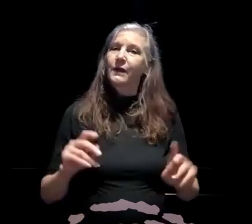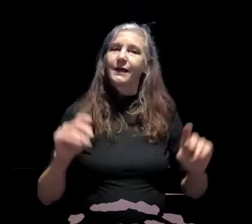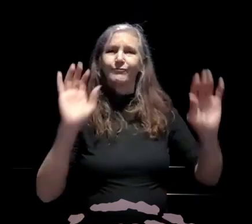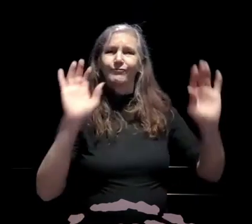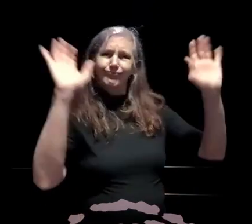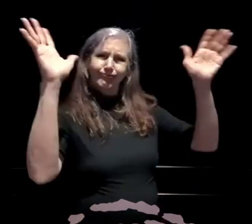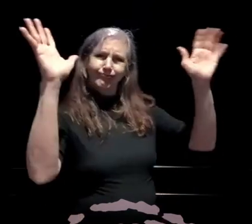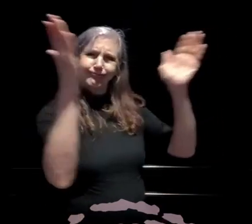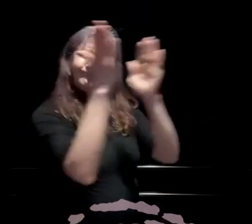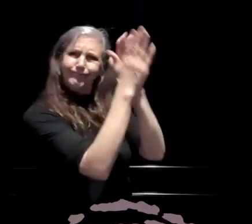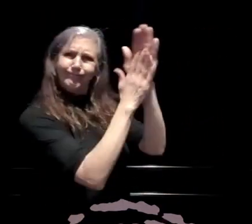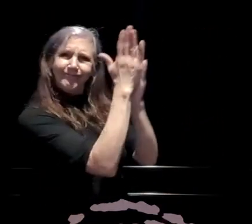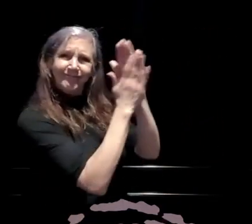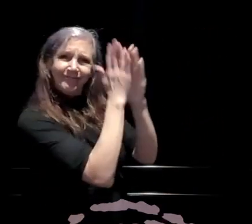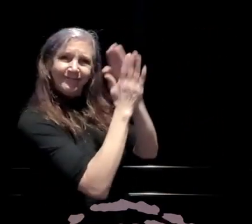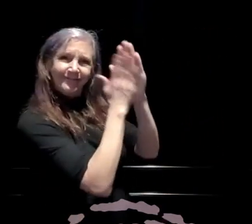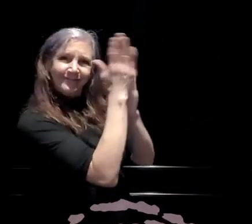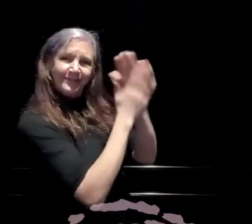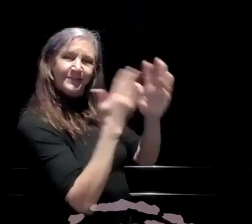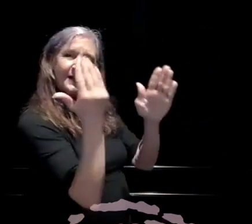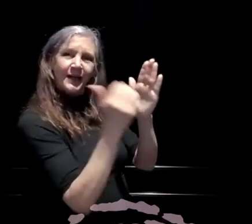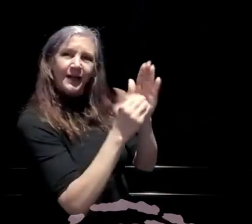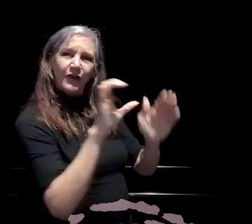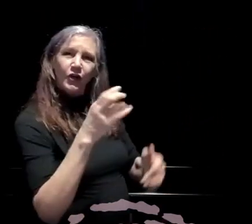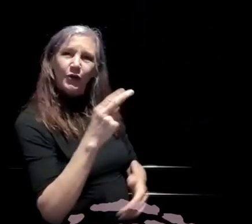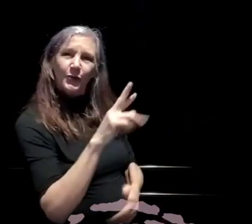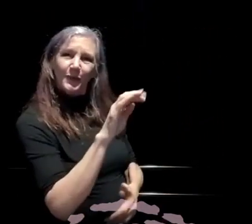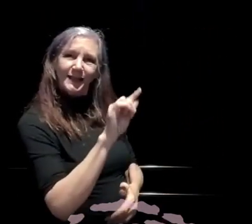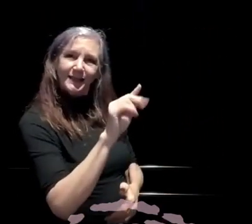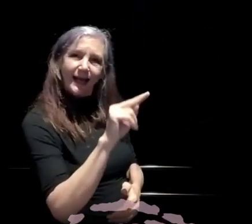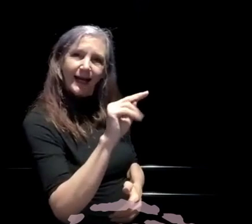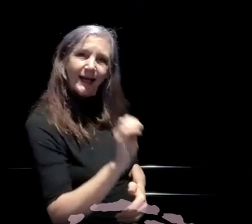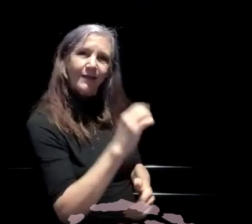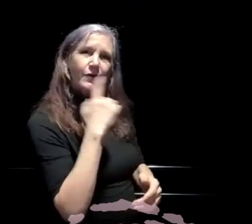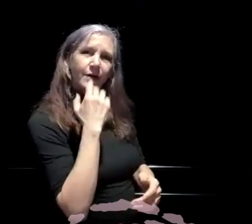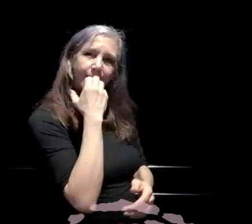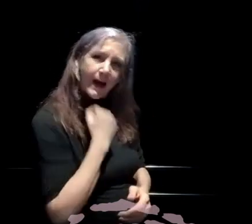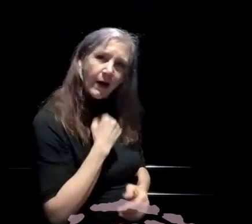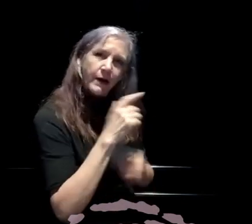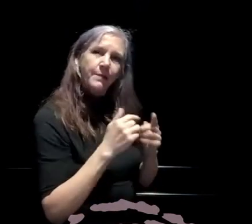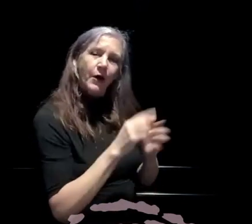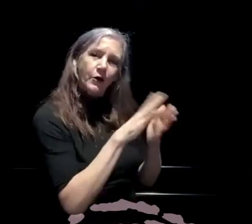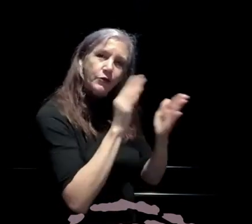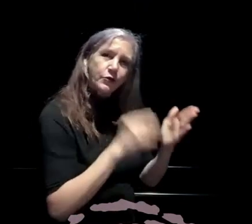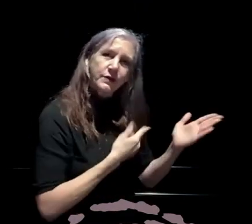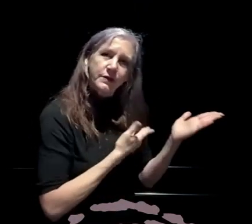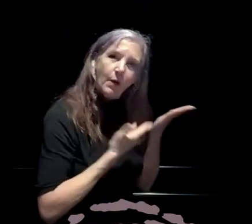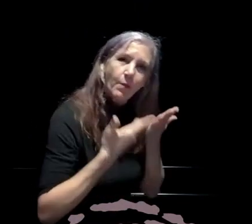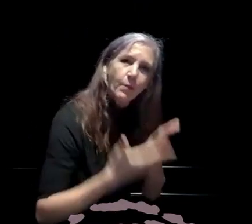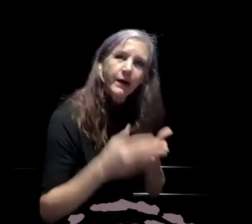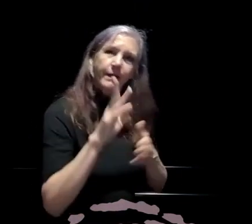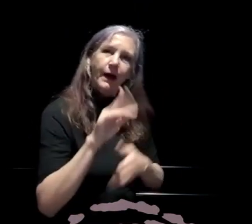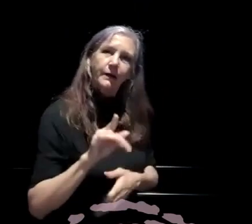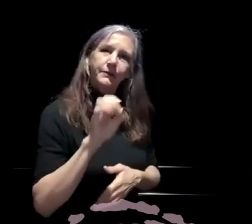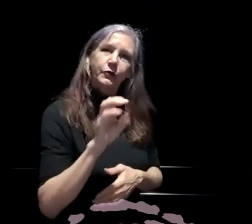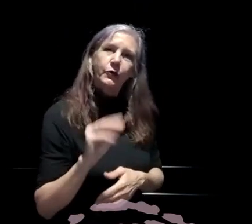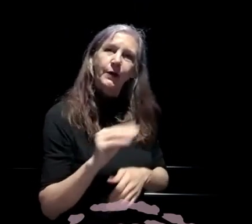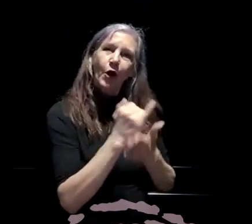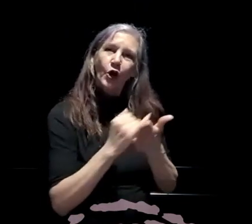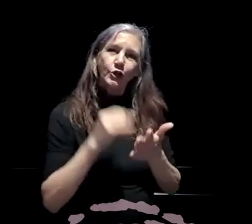Let's give Christine another big round of applause for sharing her and her students's upstream arts experiences with us.